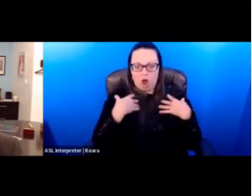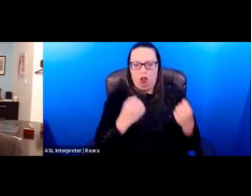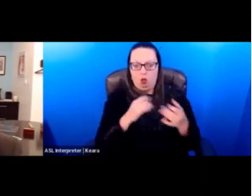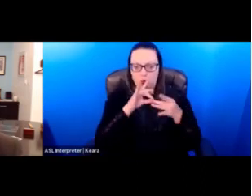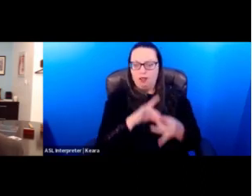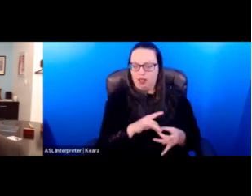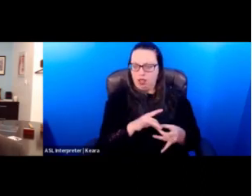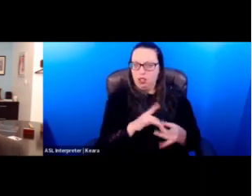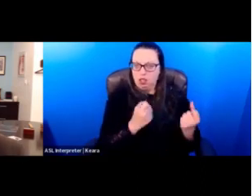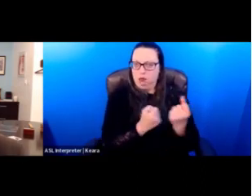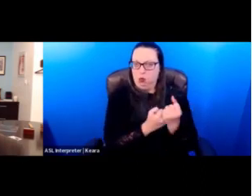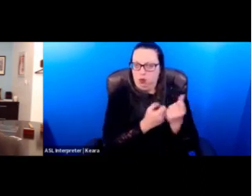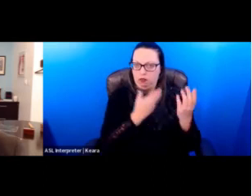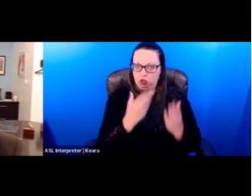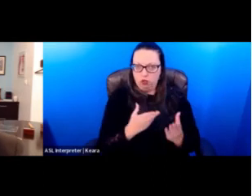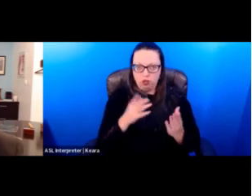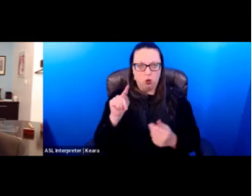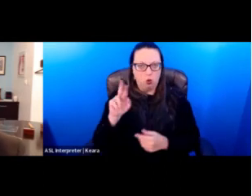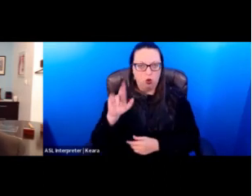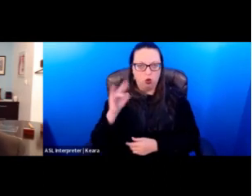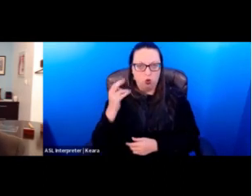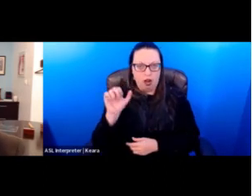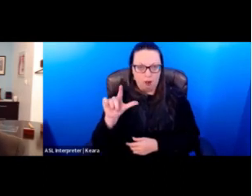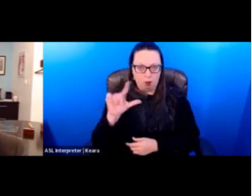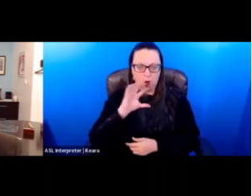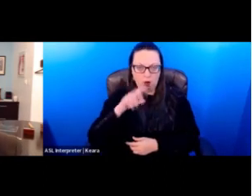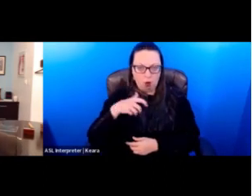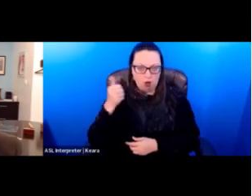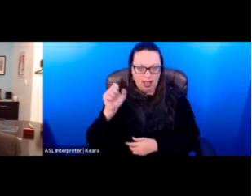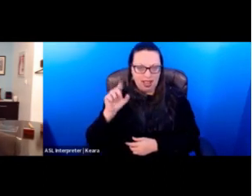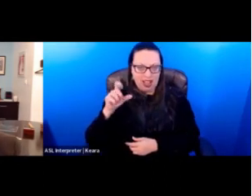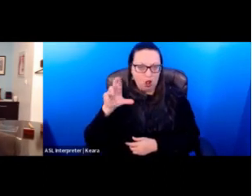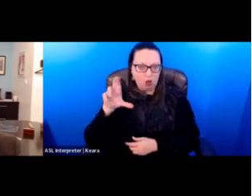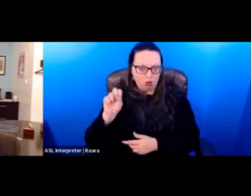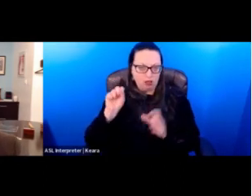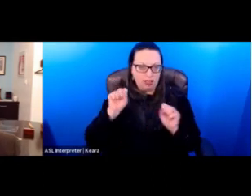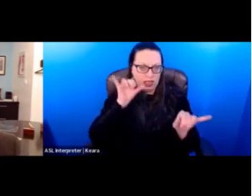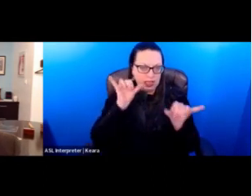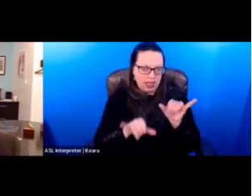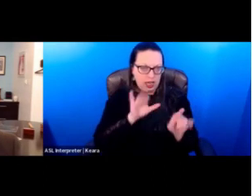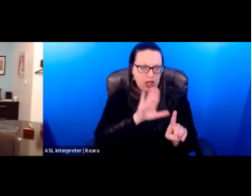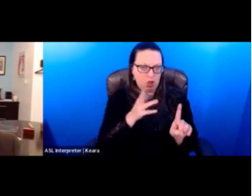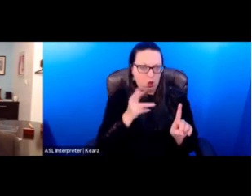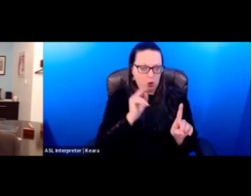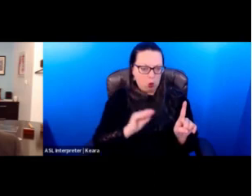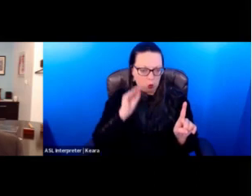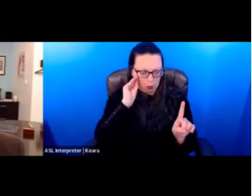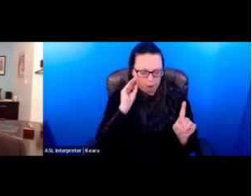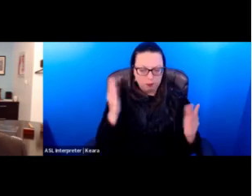to enable tribal elders to remain in their own homes. Next slide. Title Seven is our